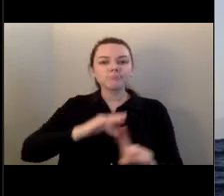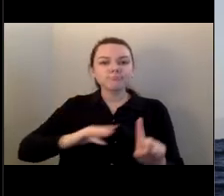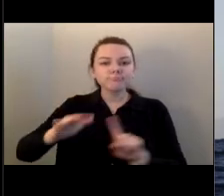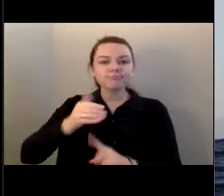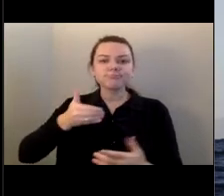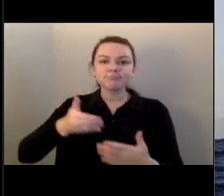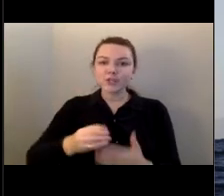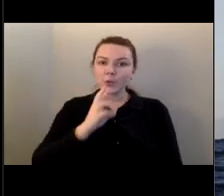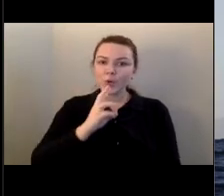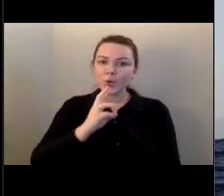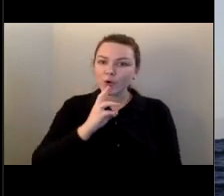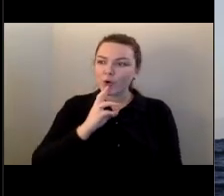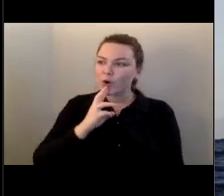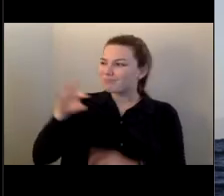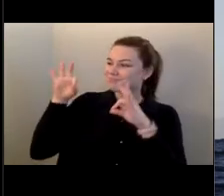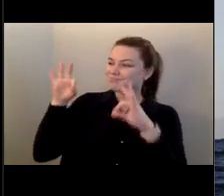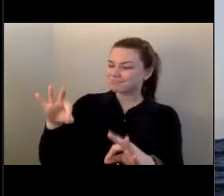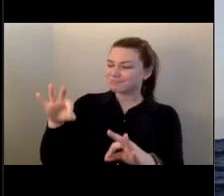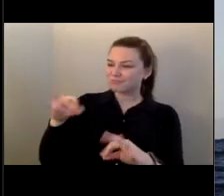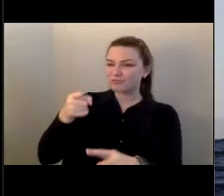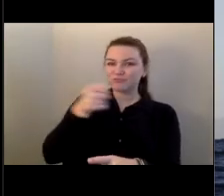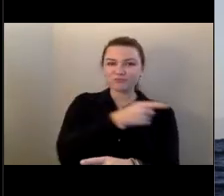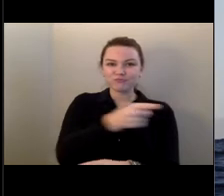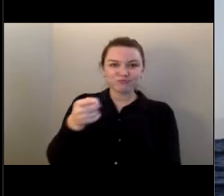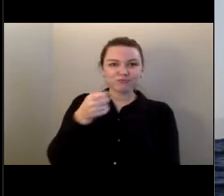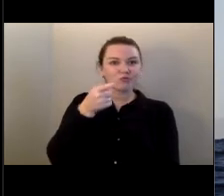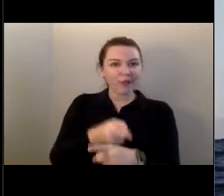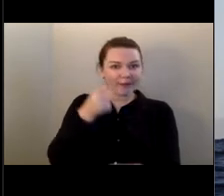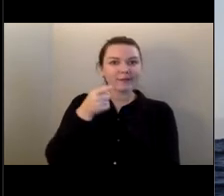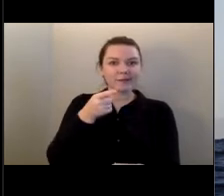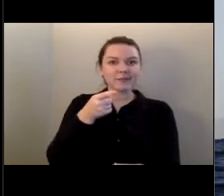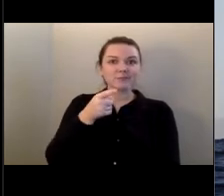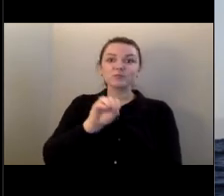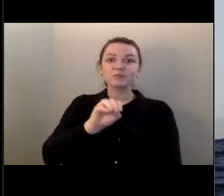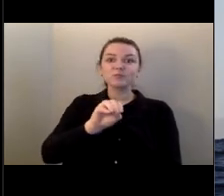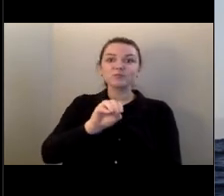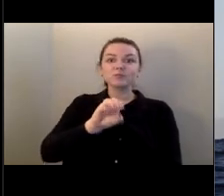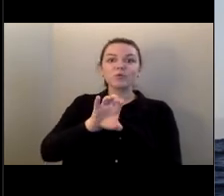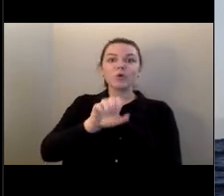You folks are correct, right? The ocean is where our corals are growing.